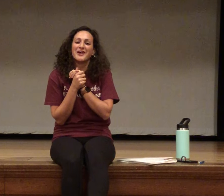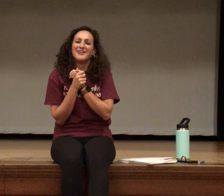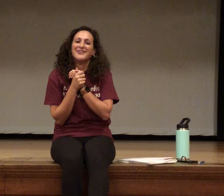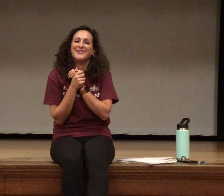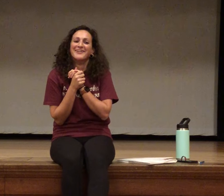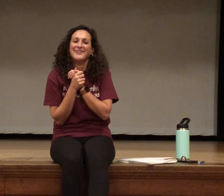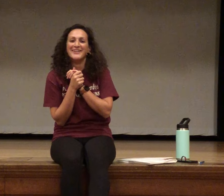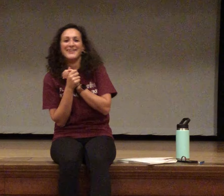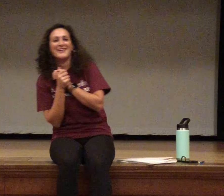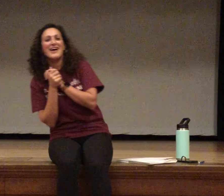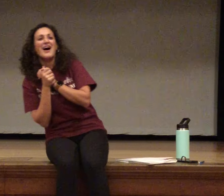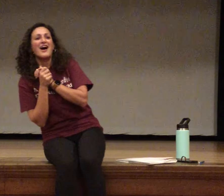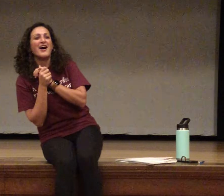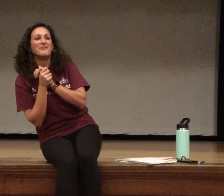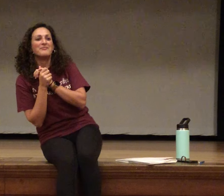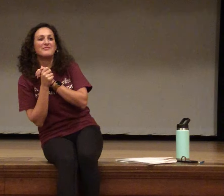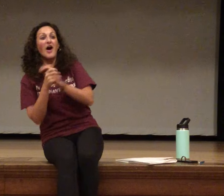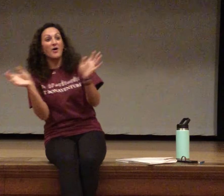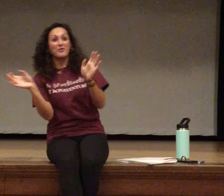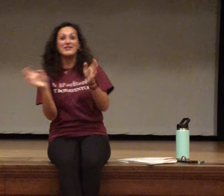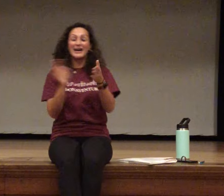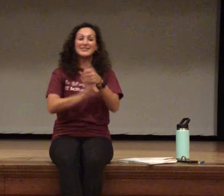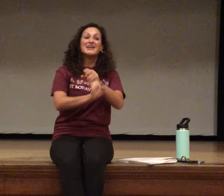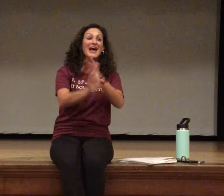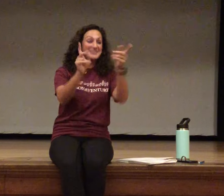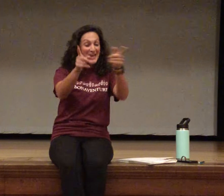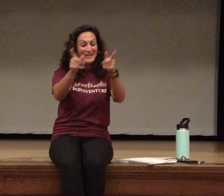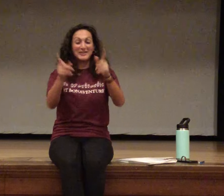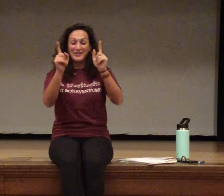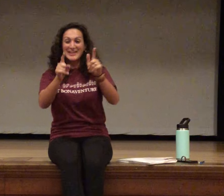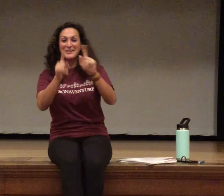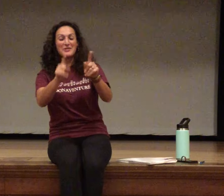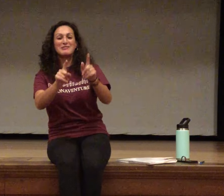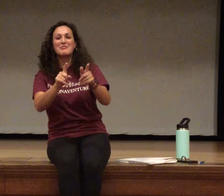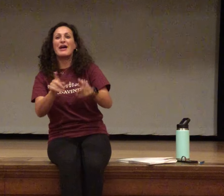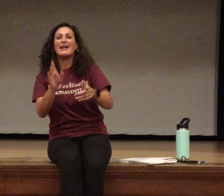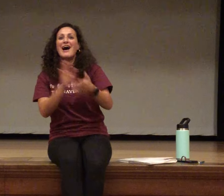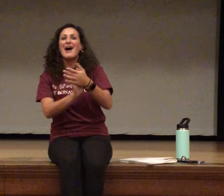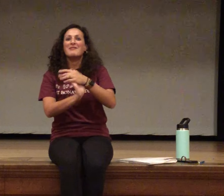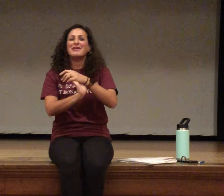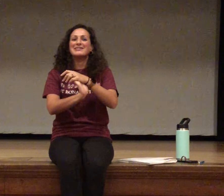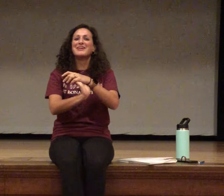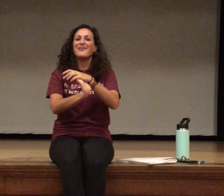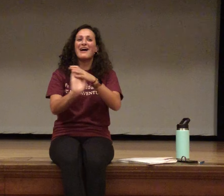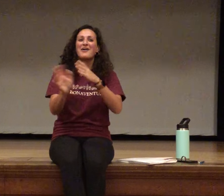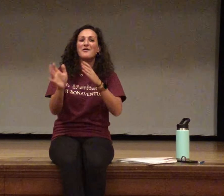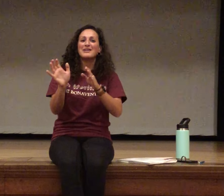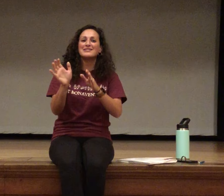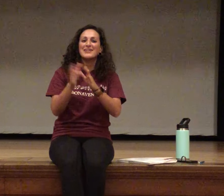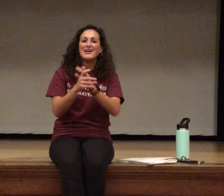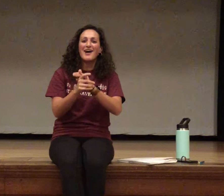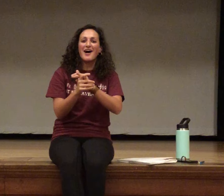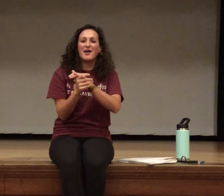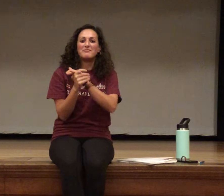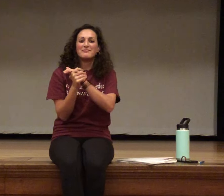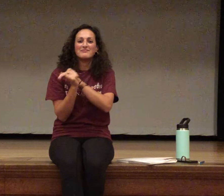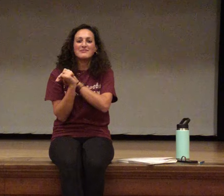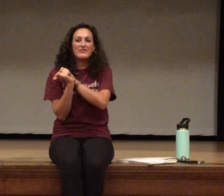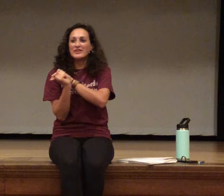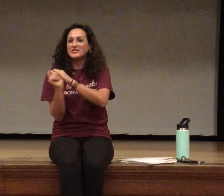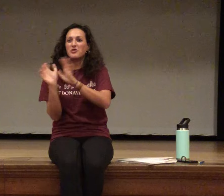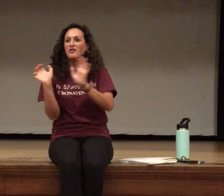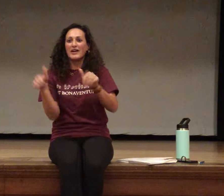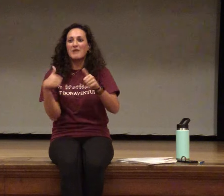all that okay oh yes yes thank you thank you there was a point um so I always um even in school like